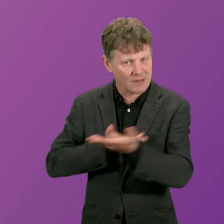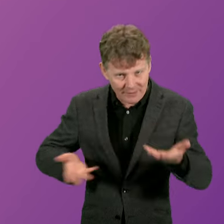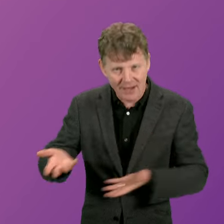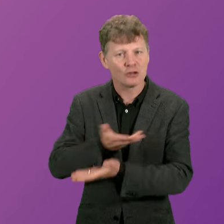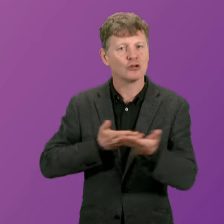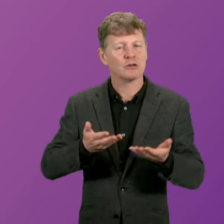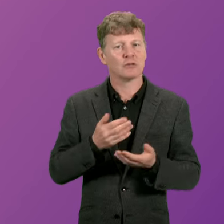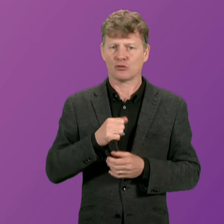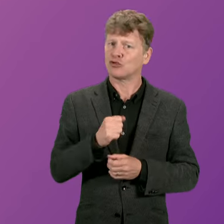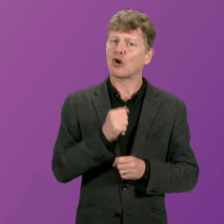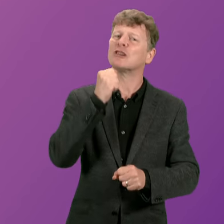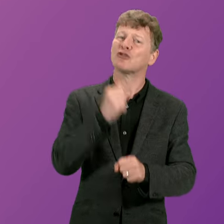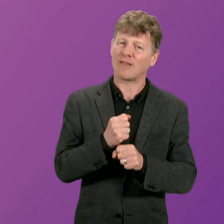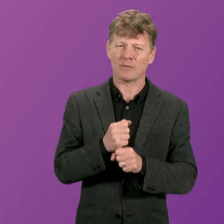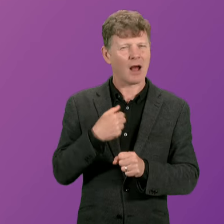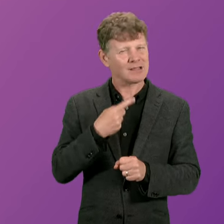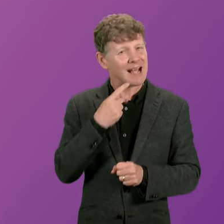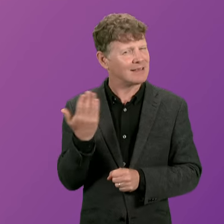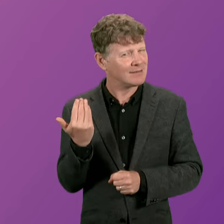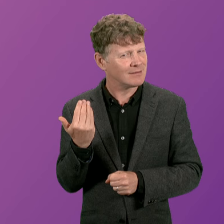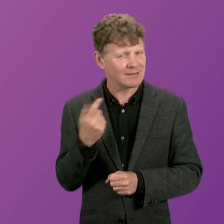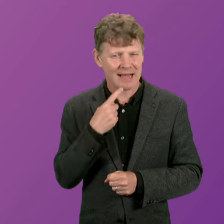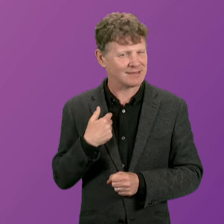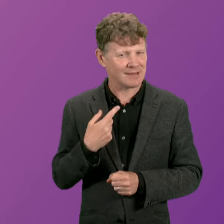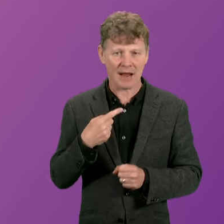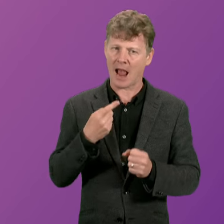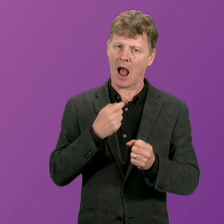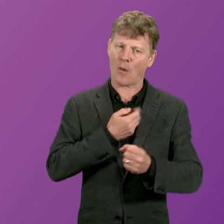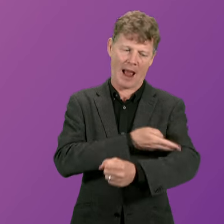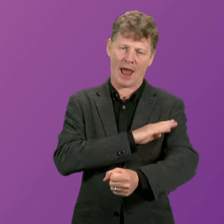I set out yesterday, the Government will bring forward the energy strategy. Obviously, because